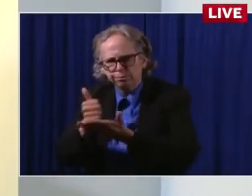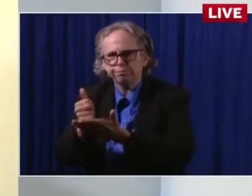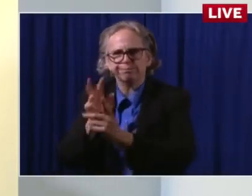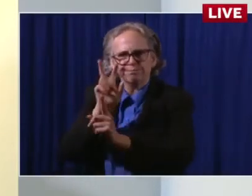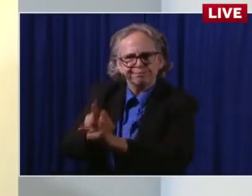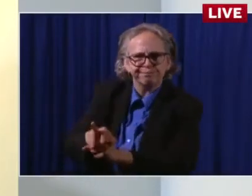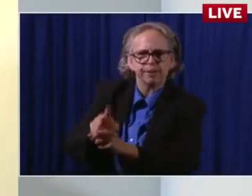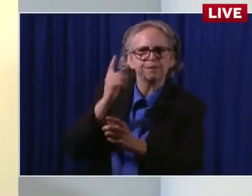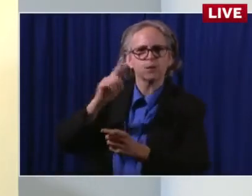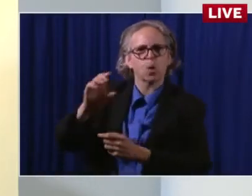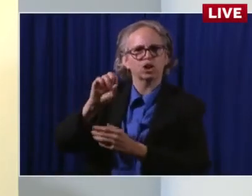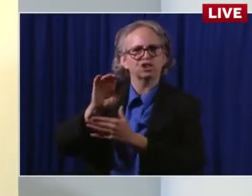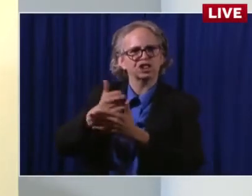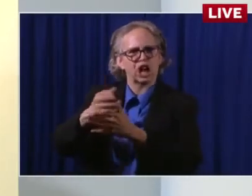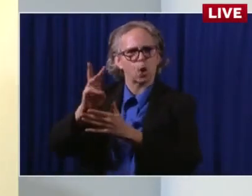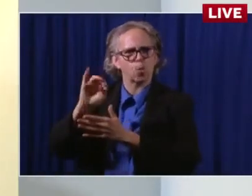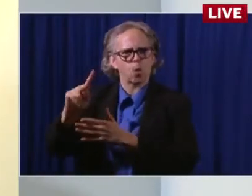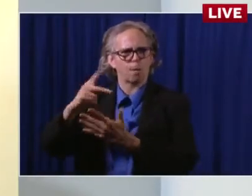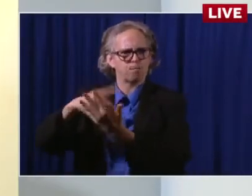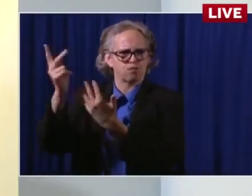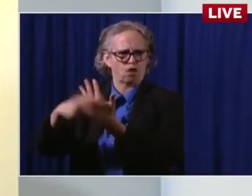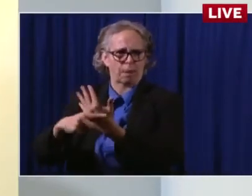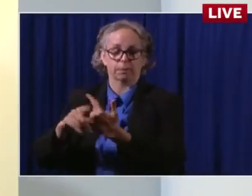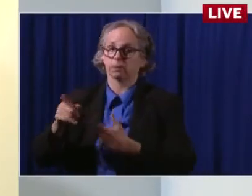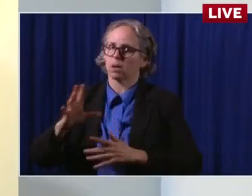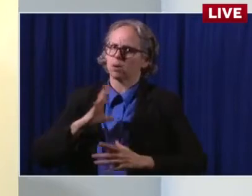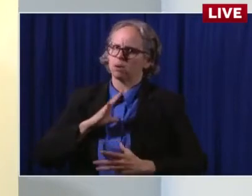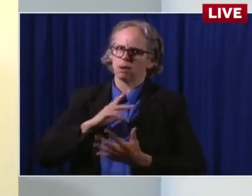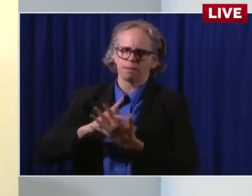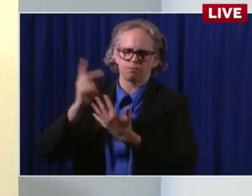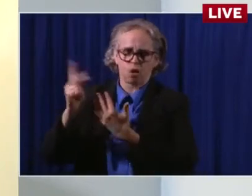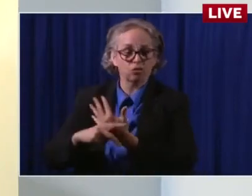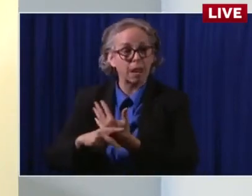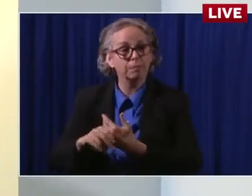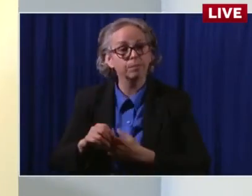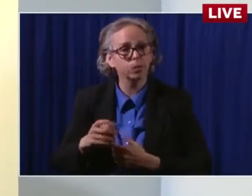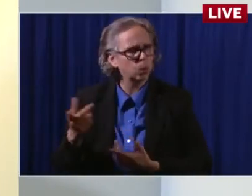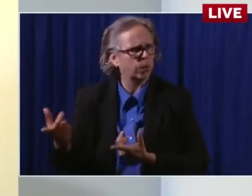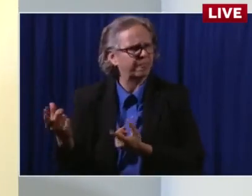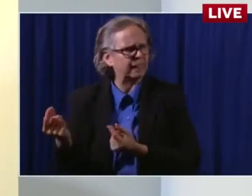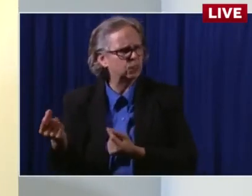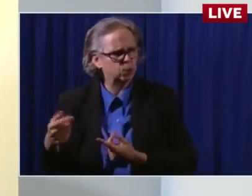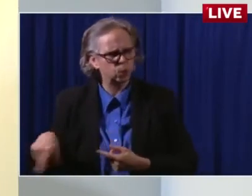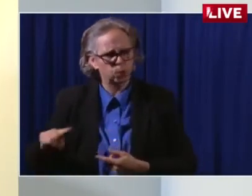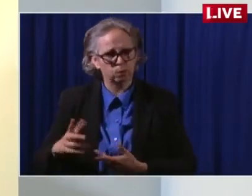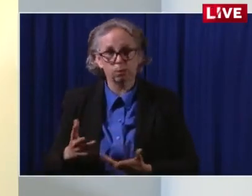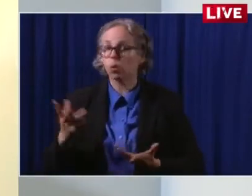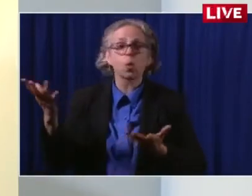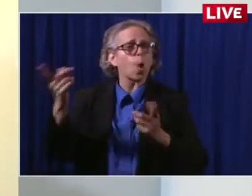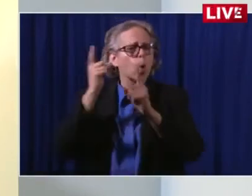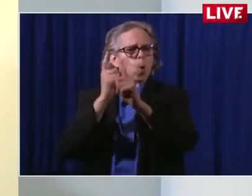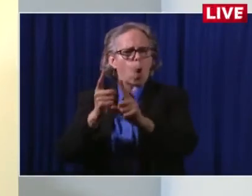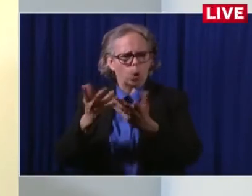I HAVE TALKED ABOUT SHARED WORK BEFORE, BUT LET ME GIVE A QUICK REVIEW BECAUSE IT IS A GREAT PROGRAM FOR EMPLOYERS AND EMPLOYEES.